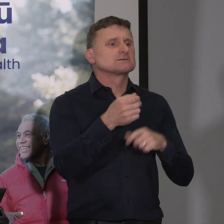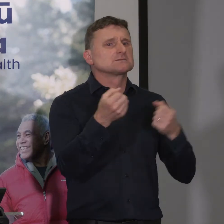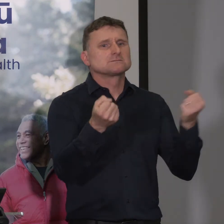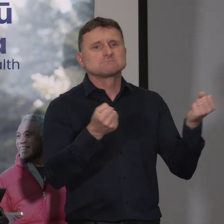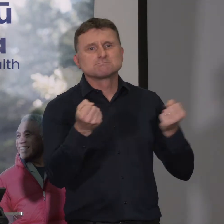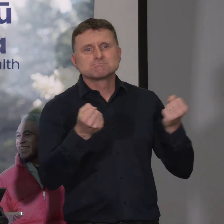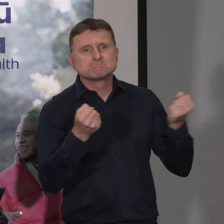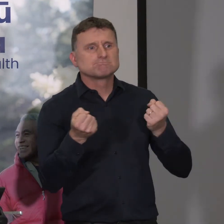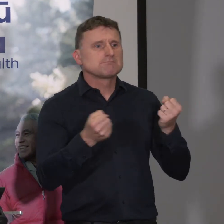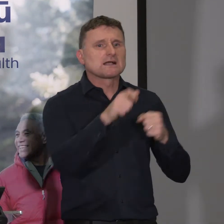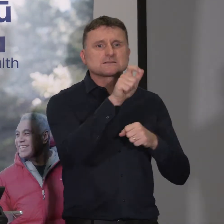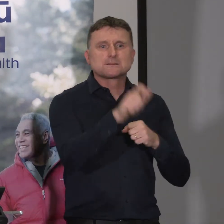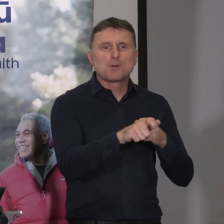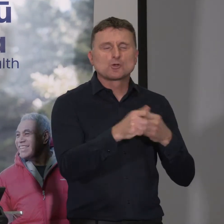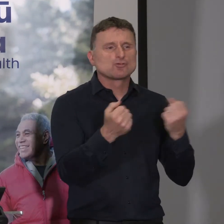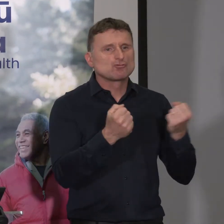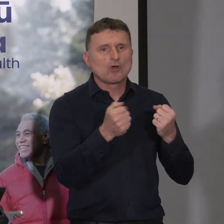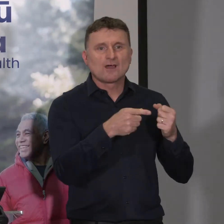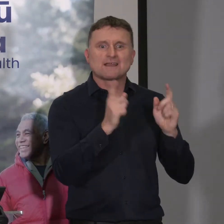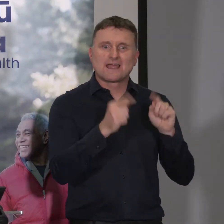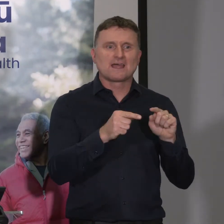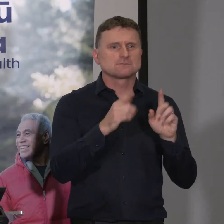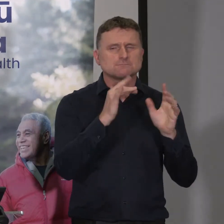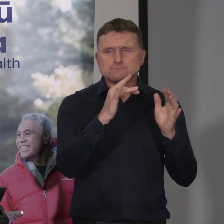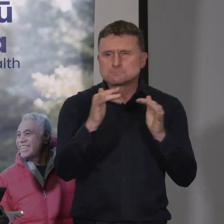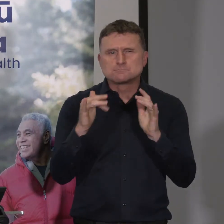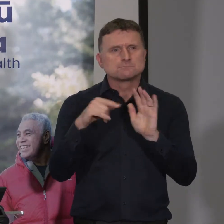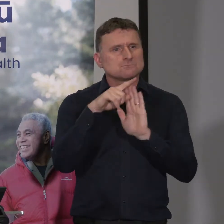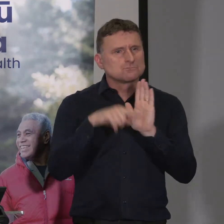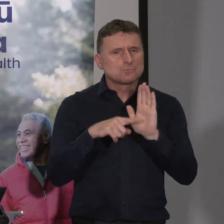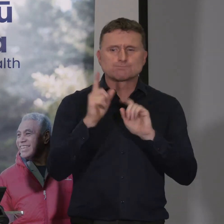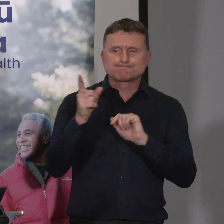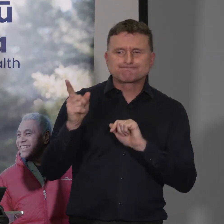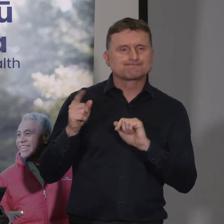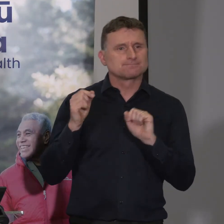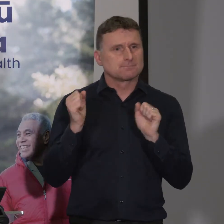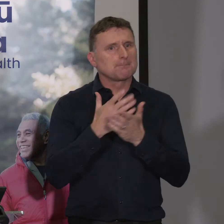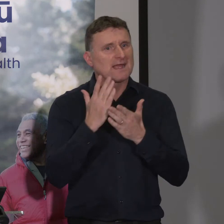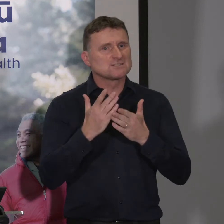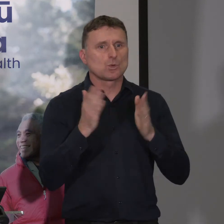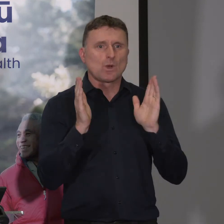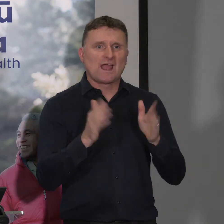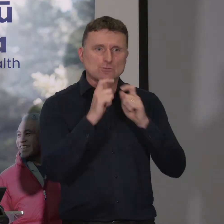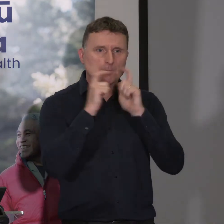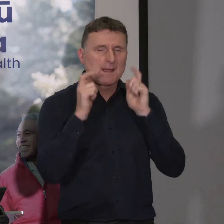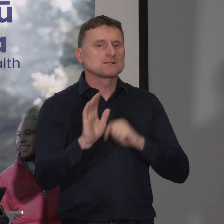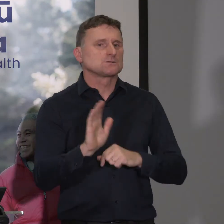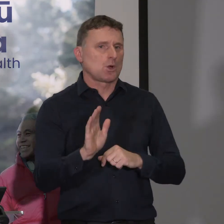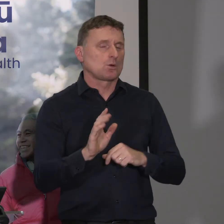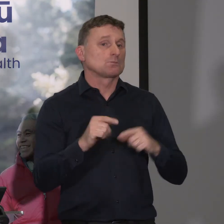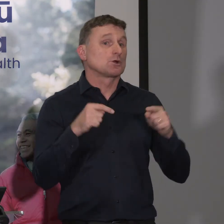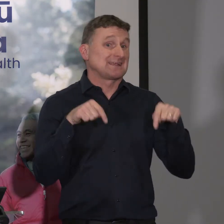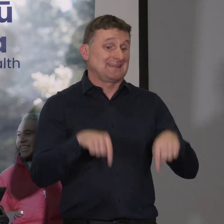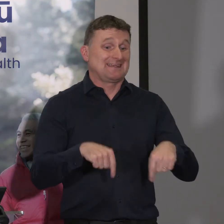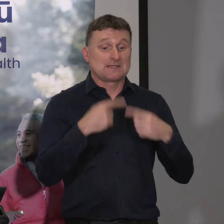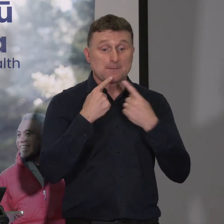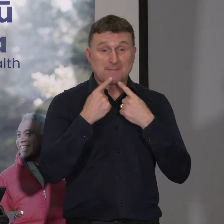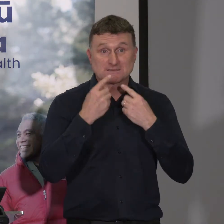Anything if you call even when masks were mandated, we still didn't ask bus drivers to actually enforce that, that was very much a message to the community that this is something that we need to do collectively. But I think the